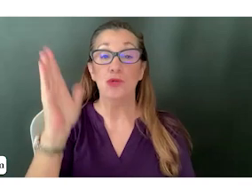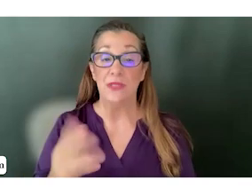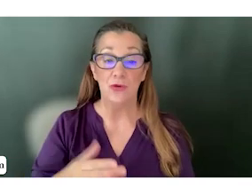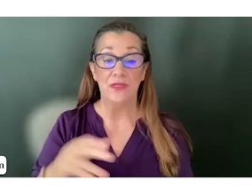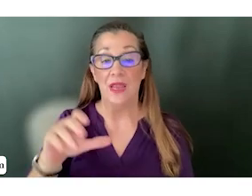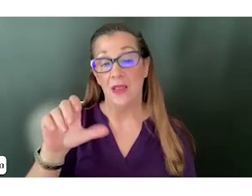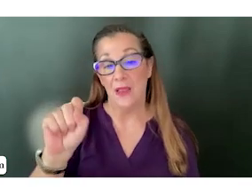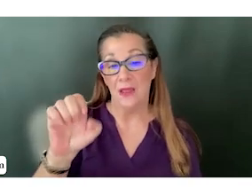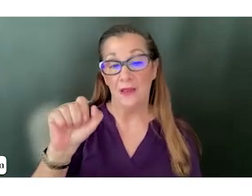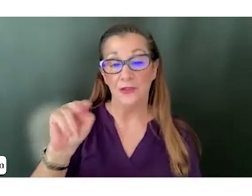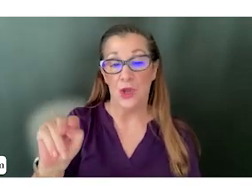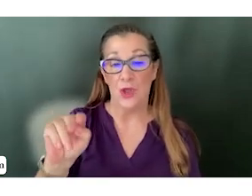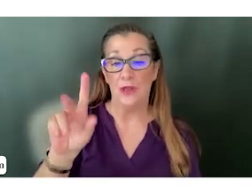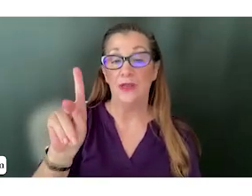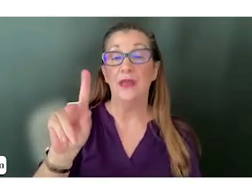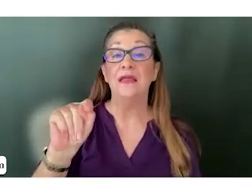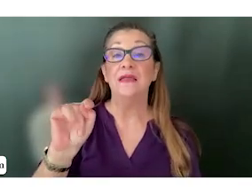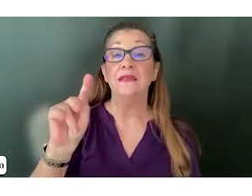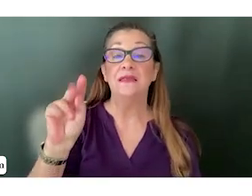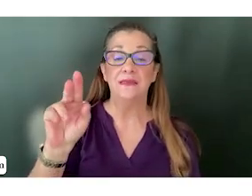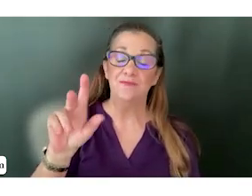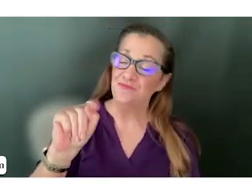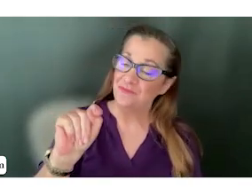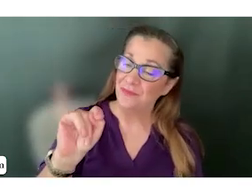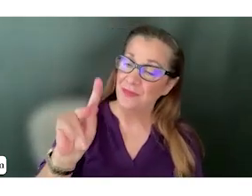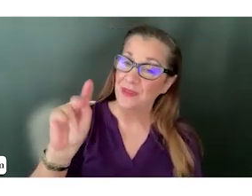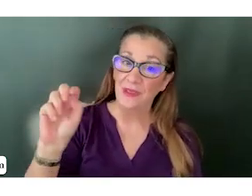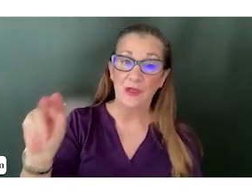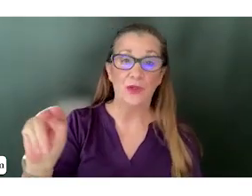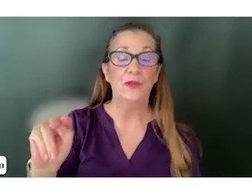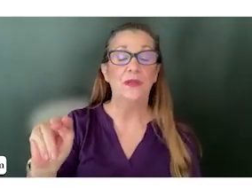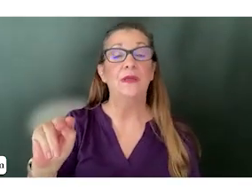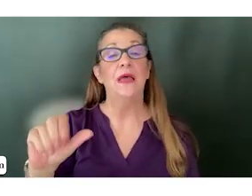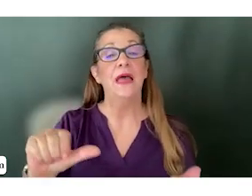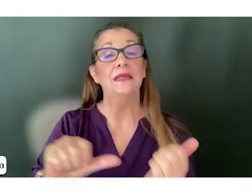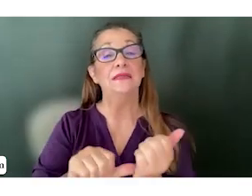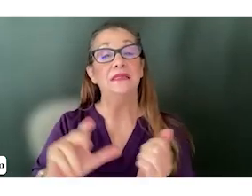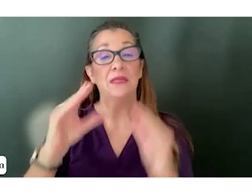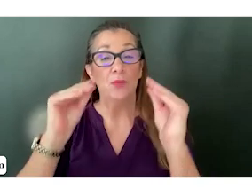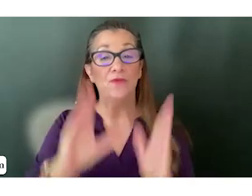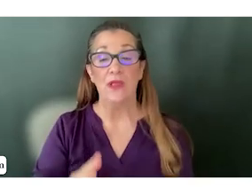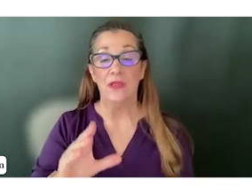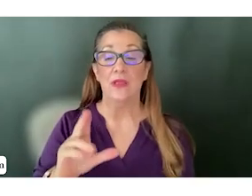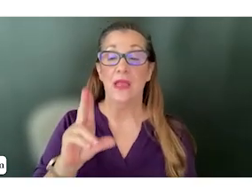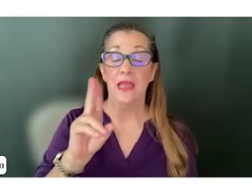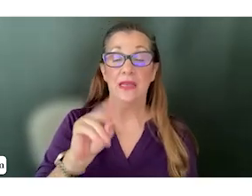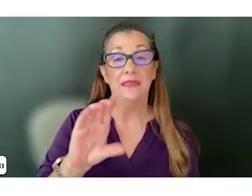Doctor Sean Tikkun is an Assistant Professor at North Carolina Central University in the Visual Impairments Training Program.